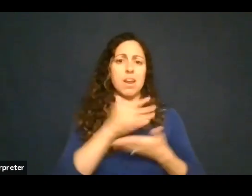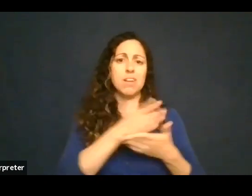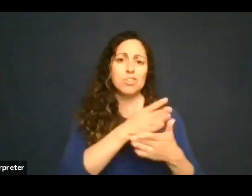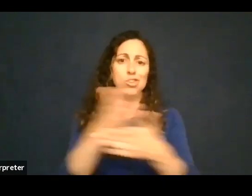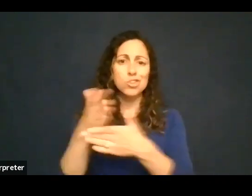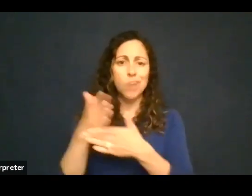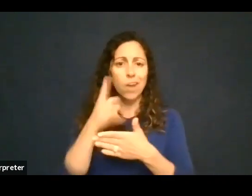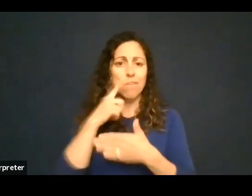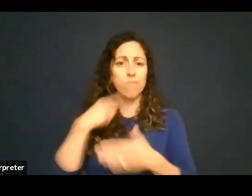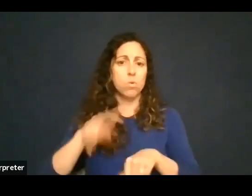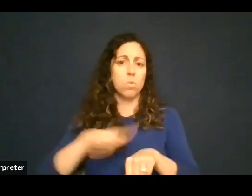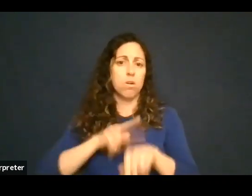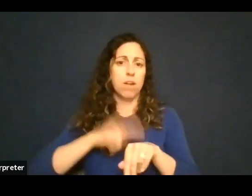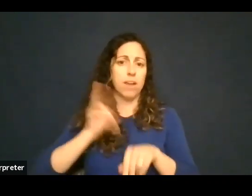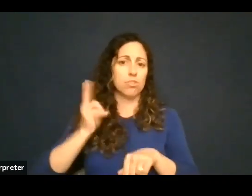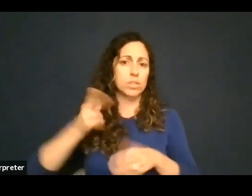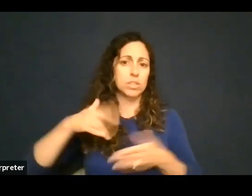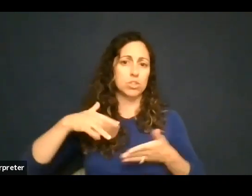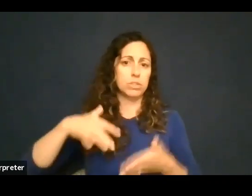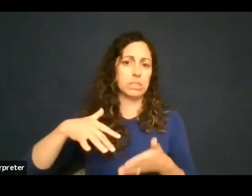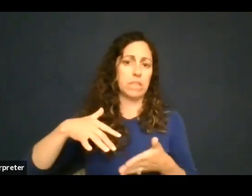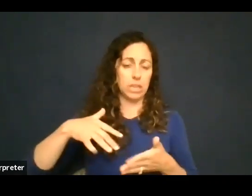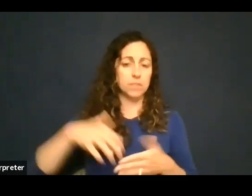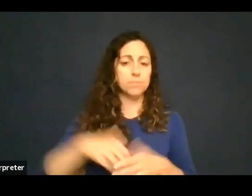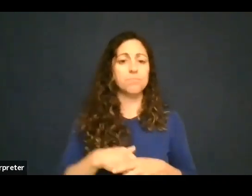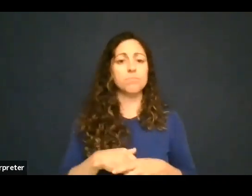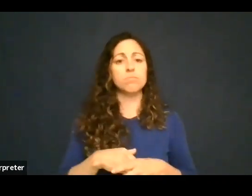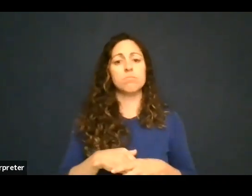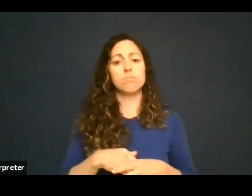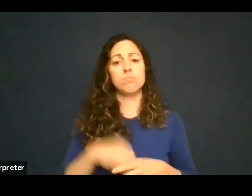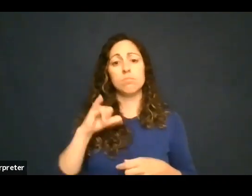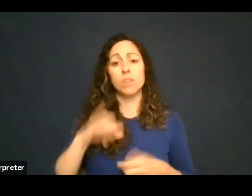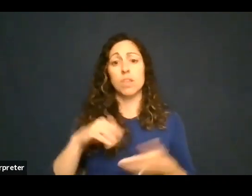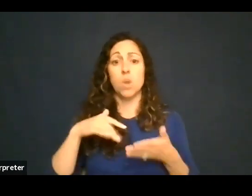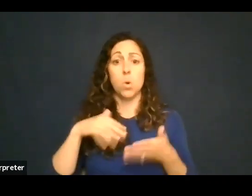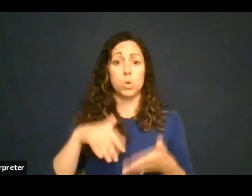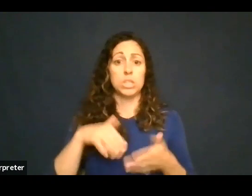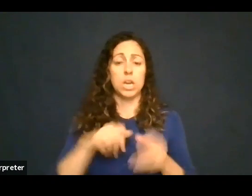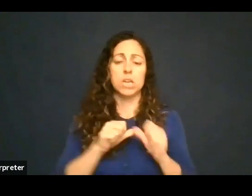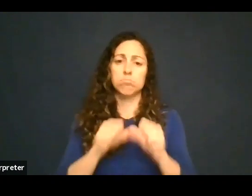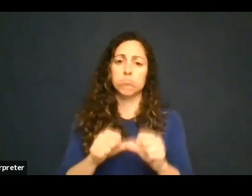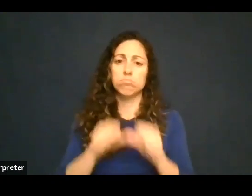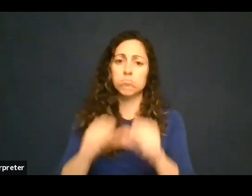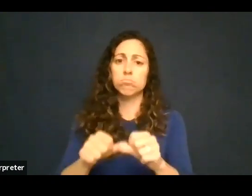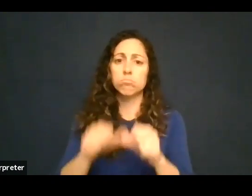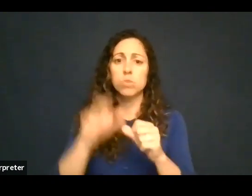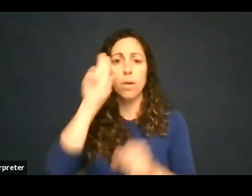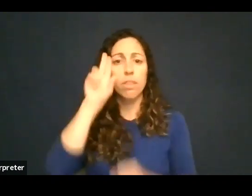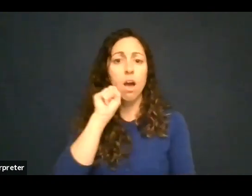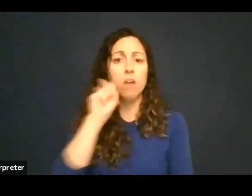And we have ongoing natural history studies in the USH2A gene. And we also have one that's just started up